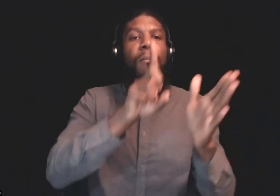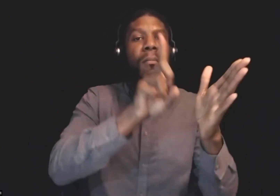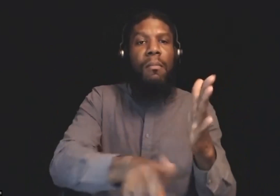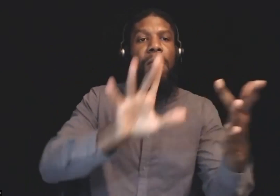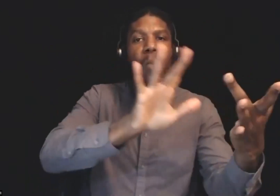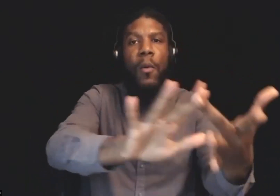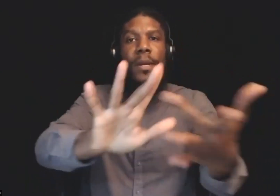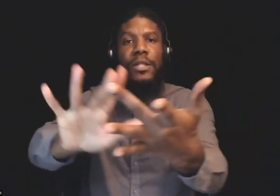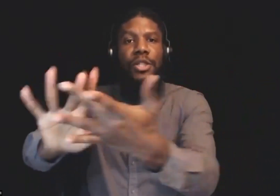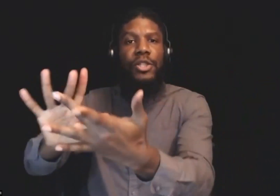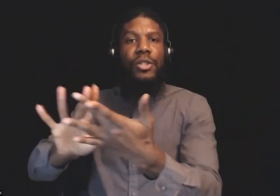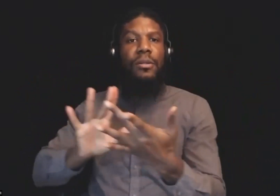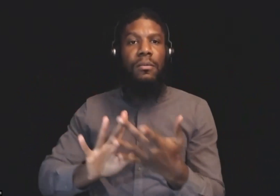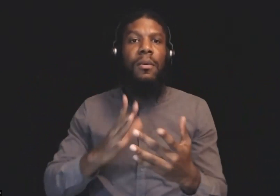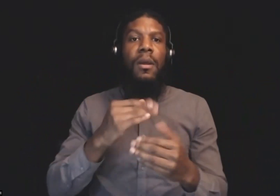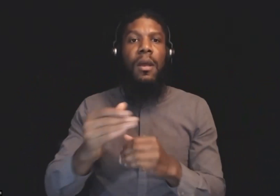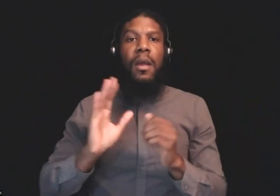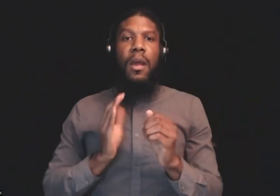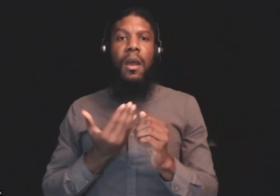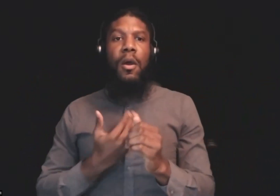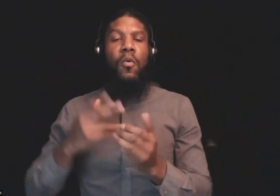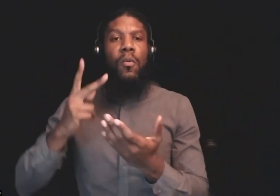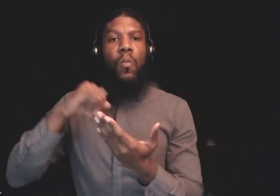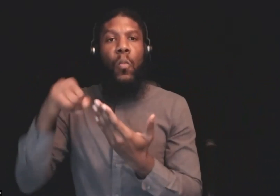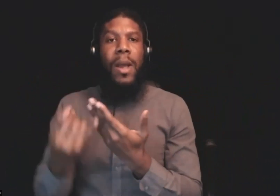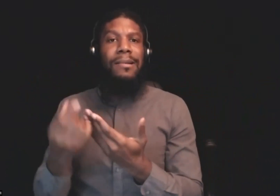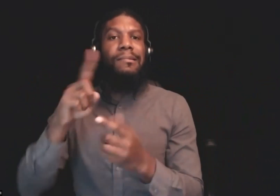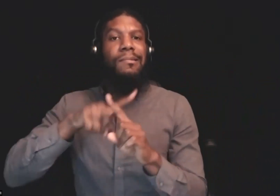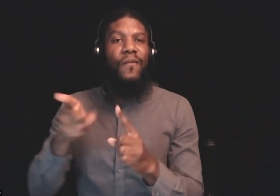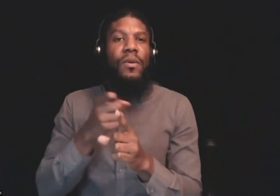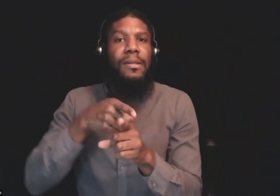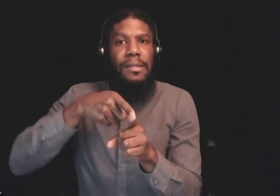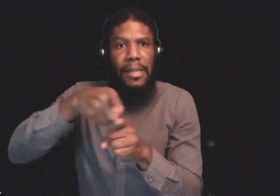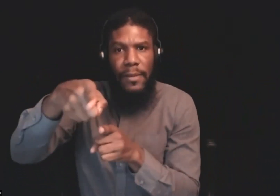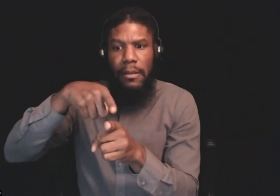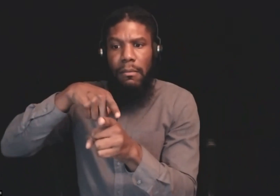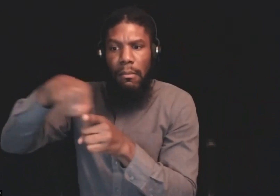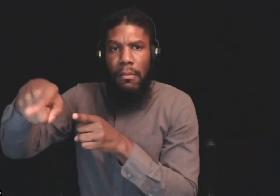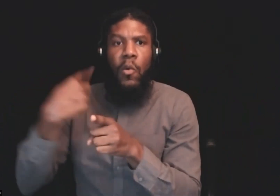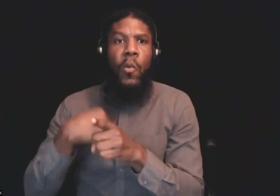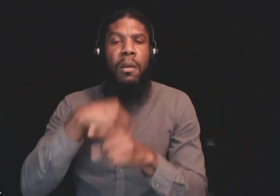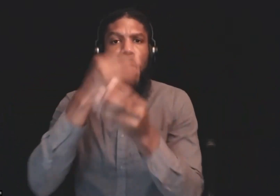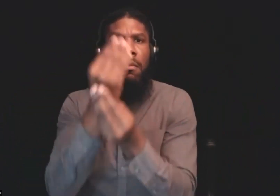the disciplines projects that we're working on in that case. However, we do see a decent number of